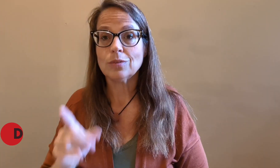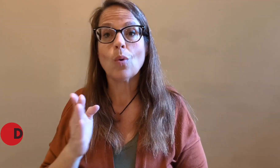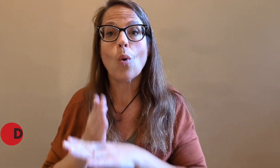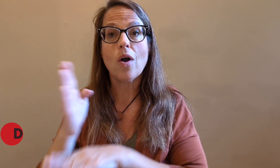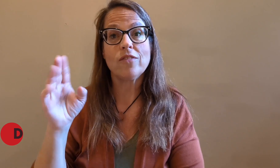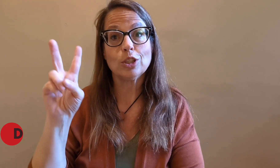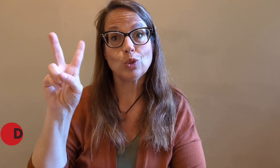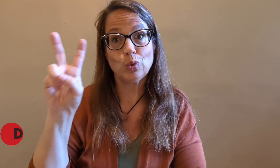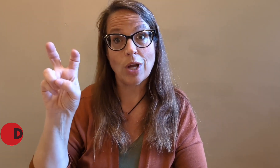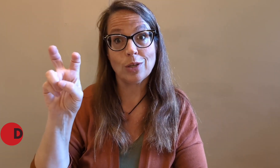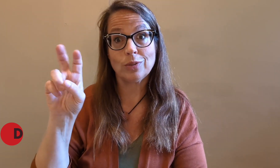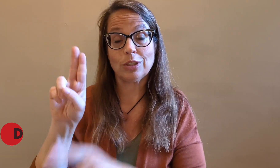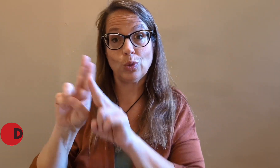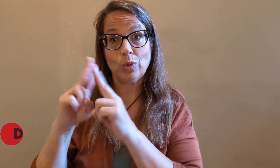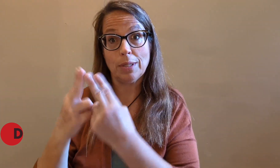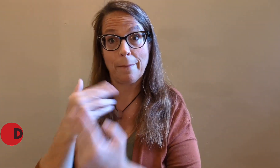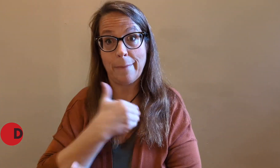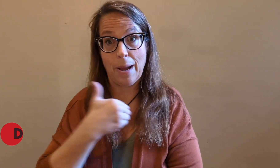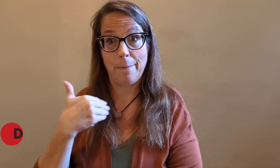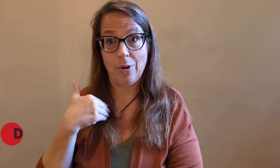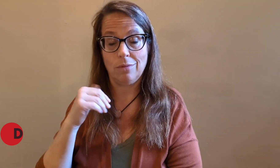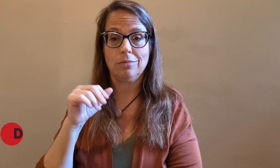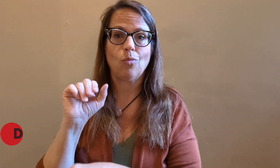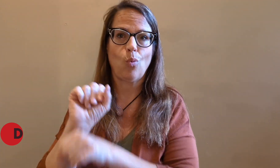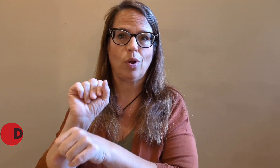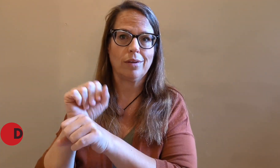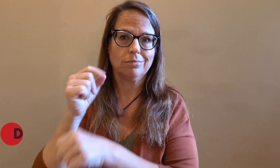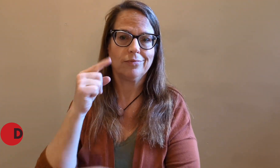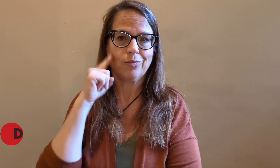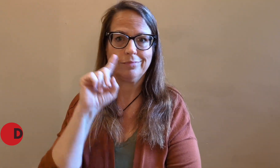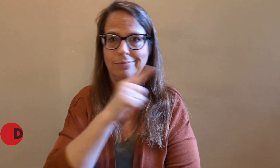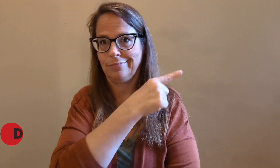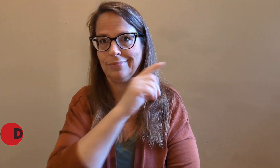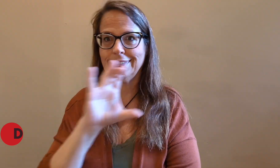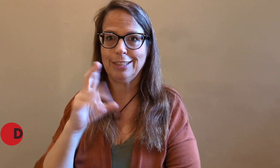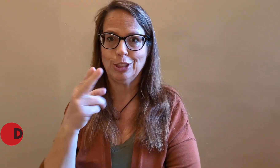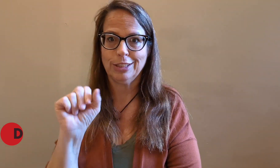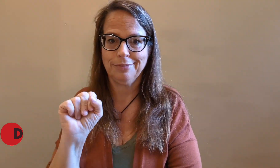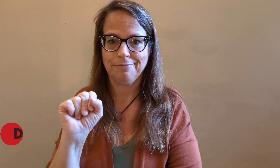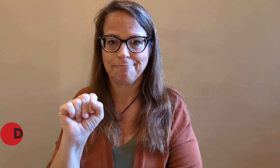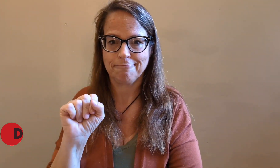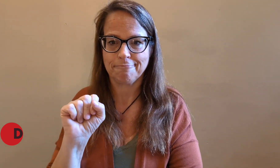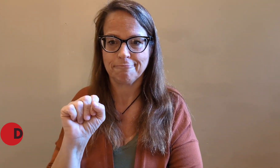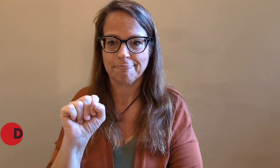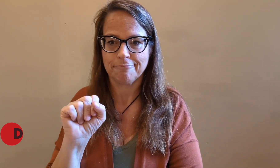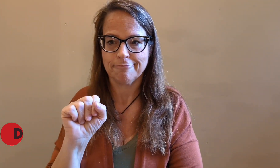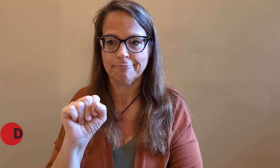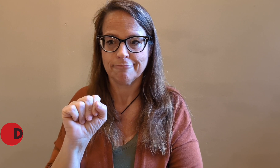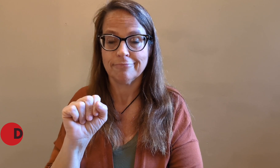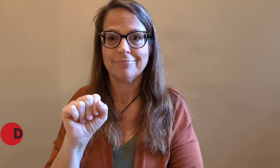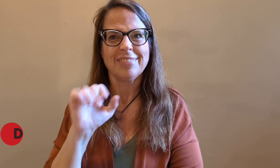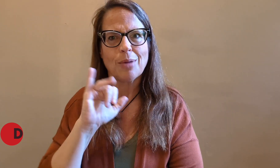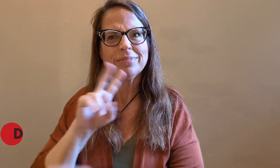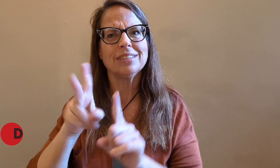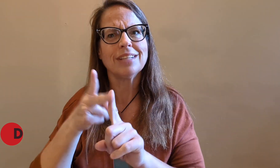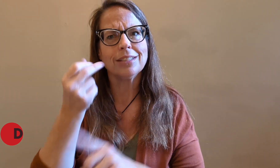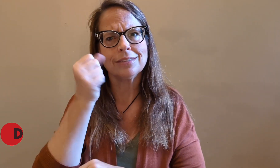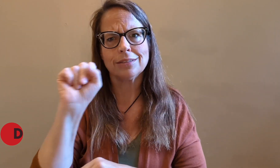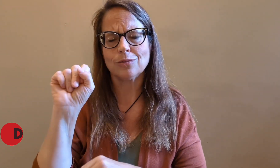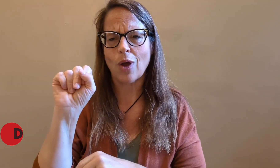constituency offices. There are over 200 union members employed by CHS.